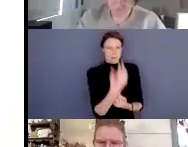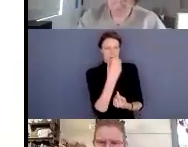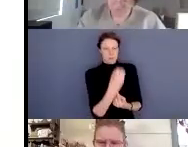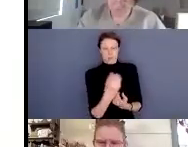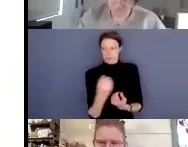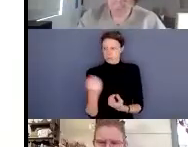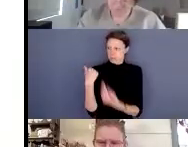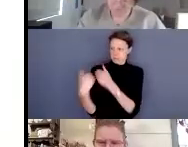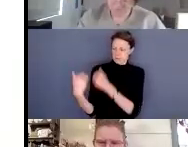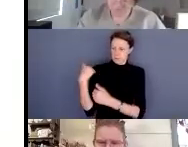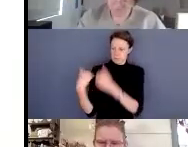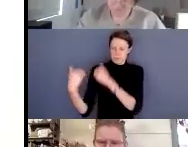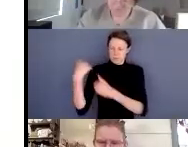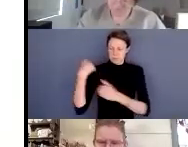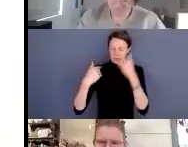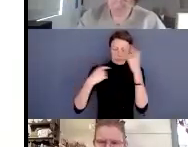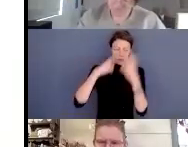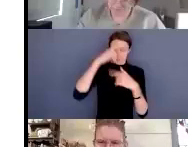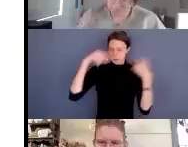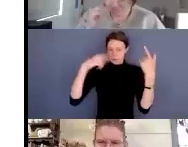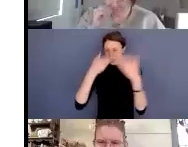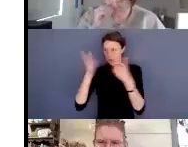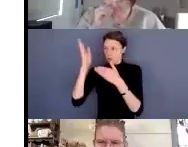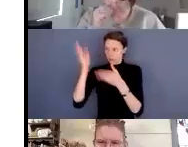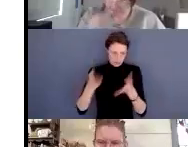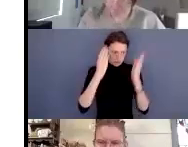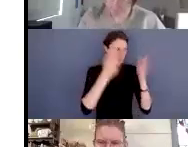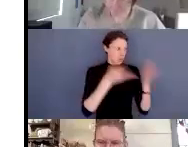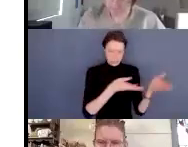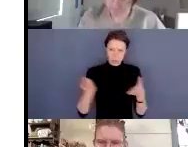it's swirling all around us. And I don't know about you, but I feel that sometimes that there's just